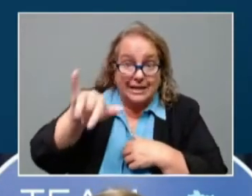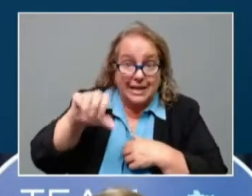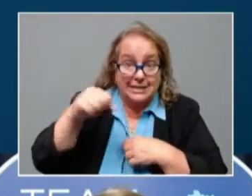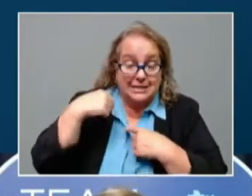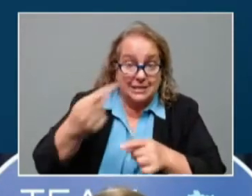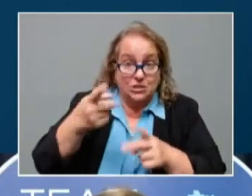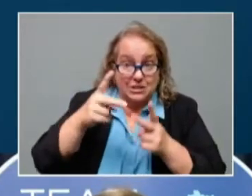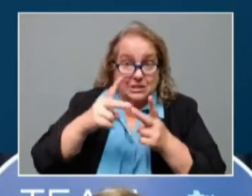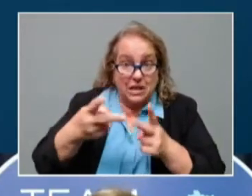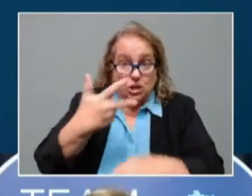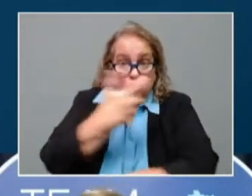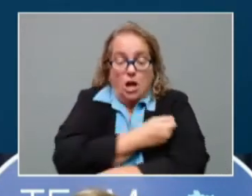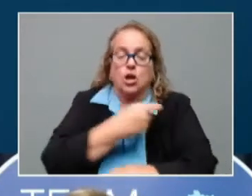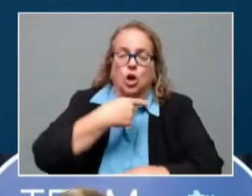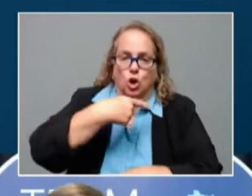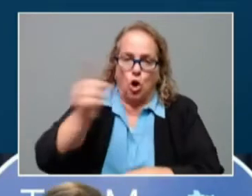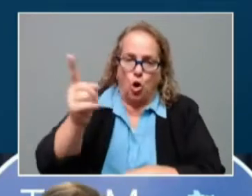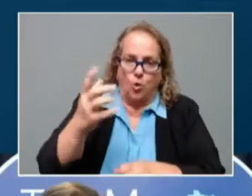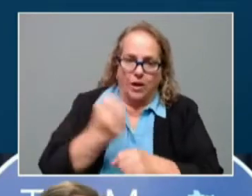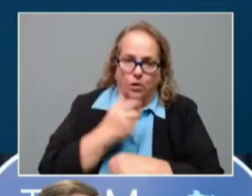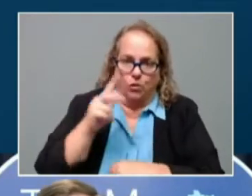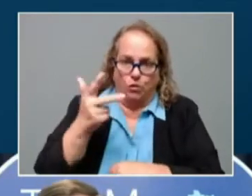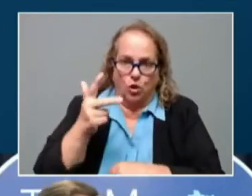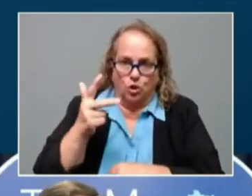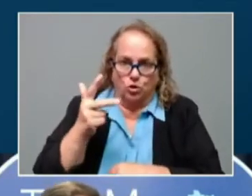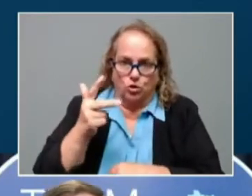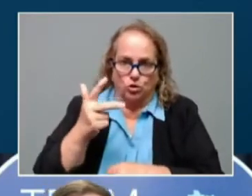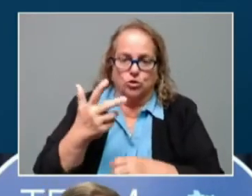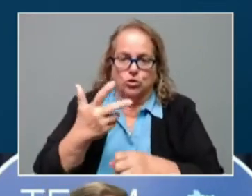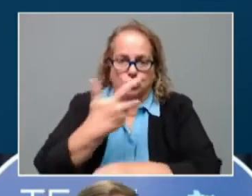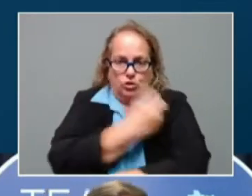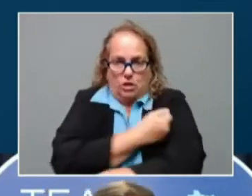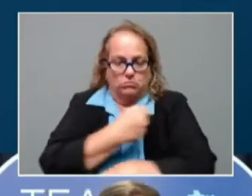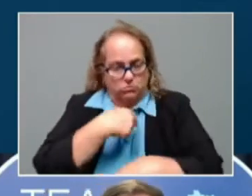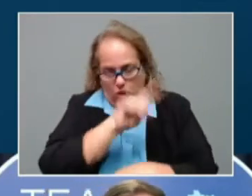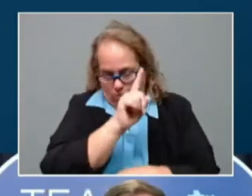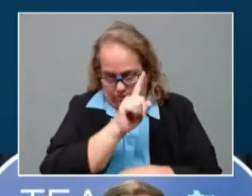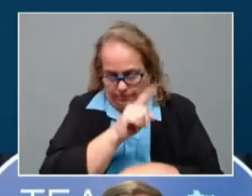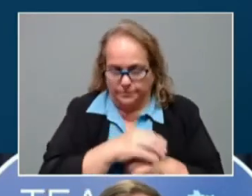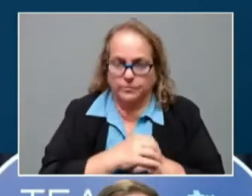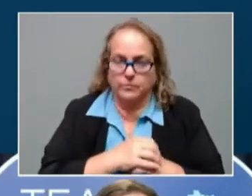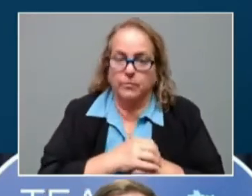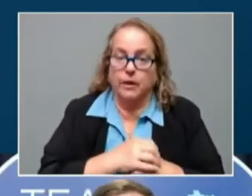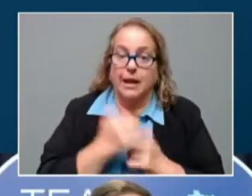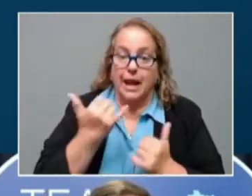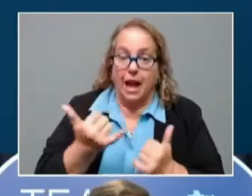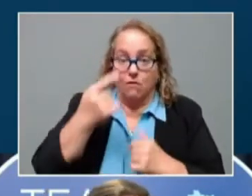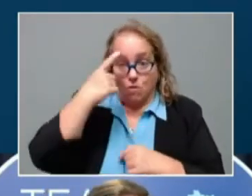is check a box. All right. Now for everybody out there that got the Pfizer